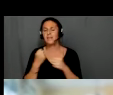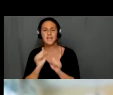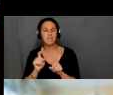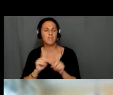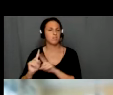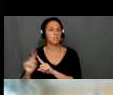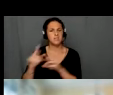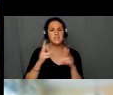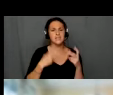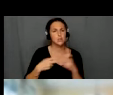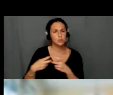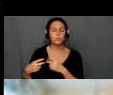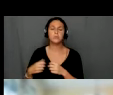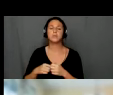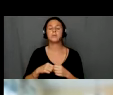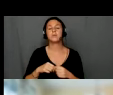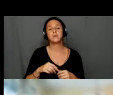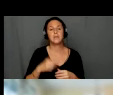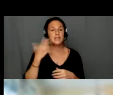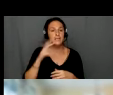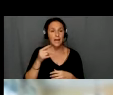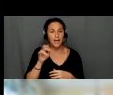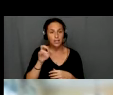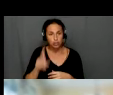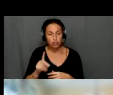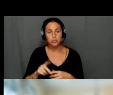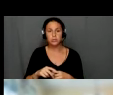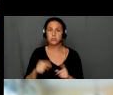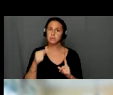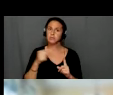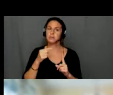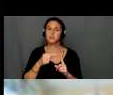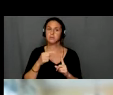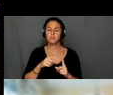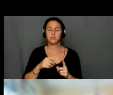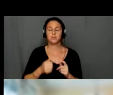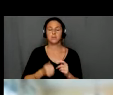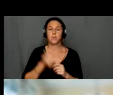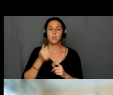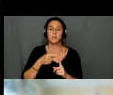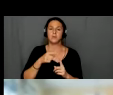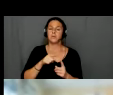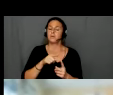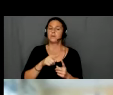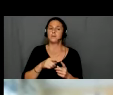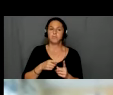and heat illness has been one of the most central fights we've had throughout that time.